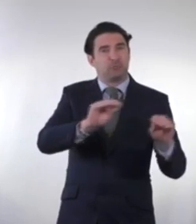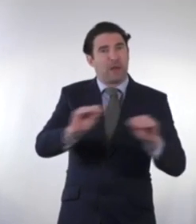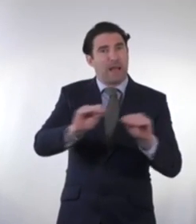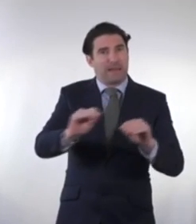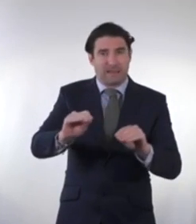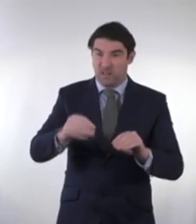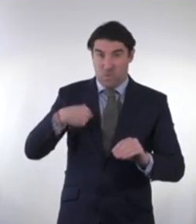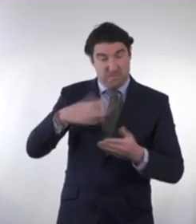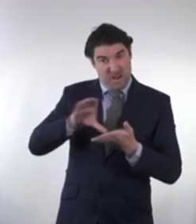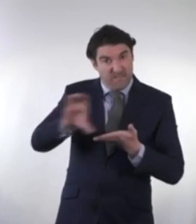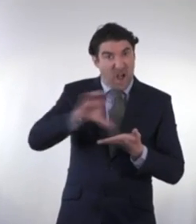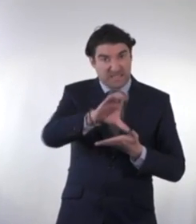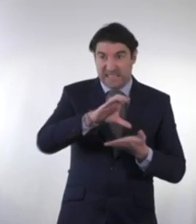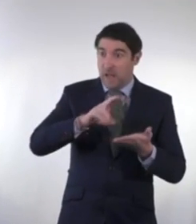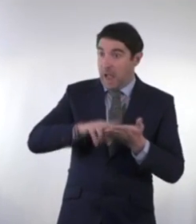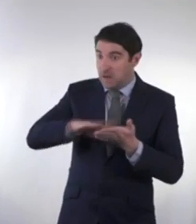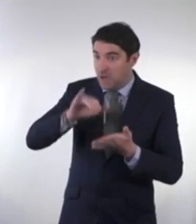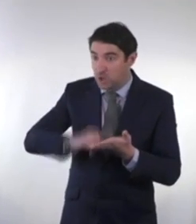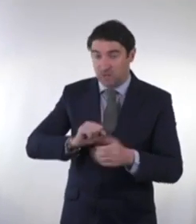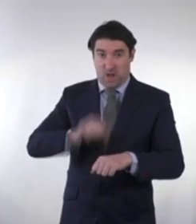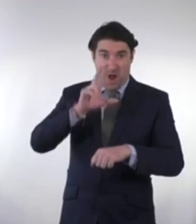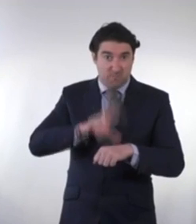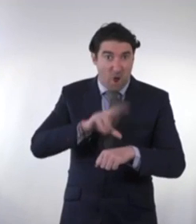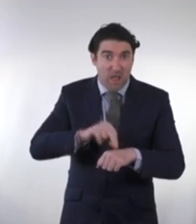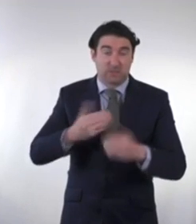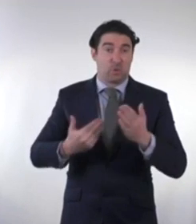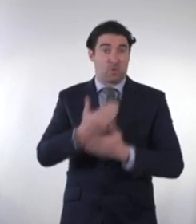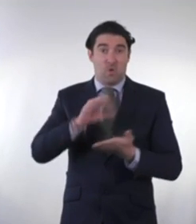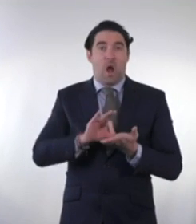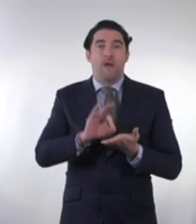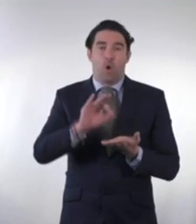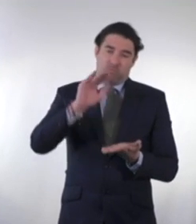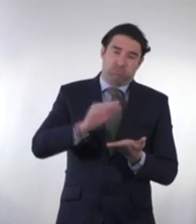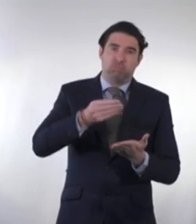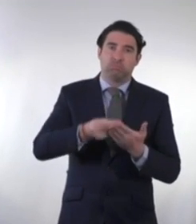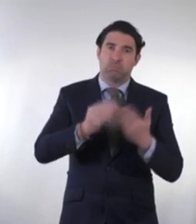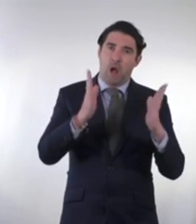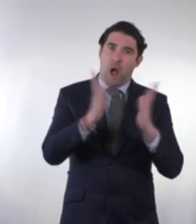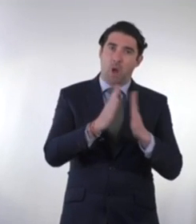the virus in the way that the Government have set out, with the local lockdown measures that